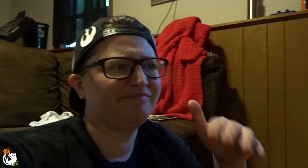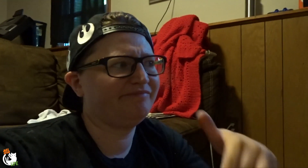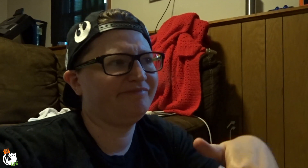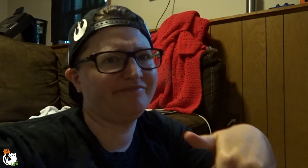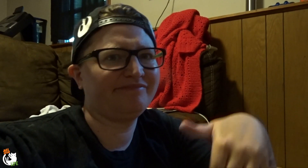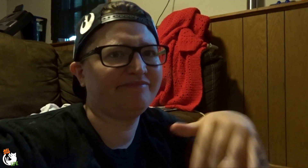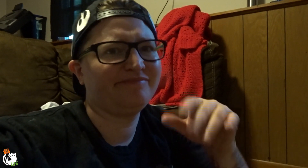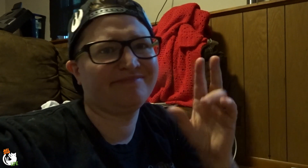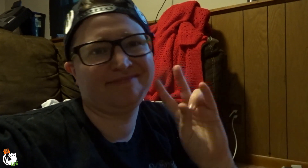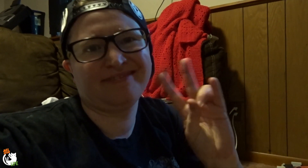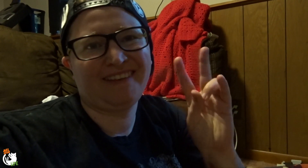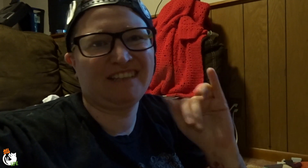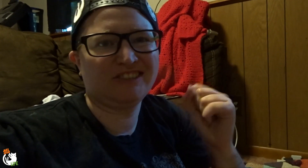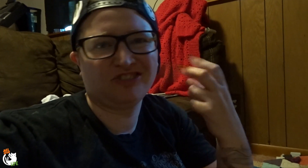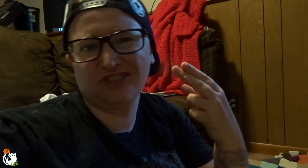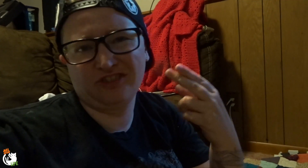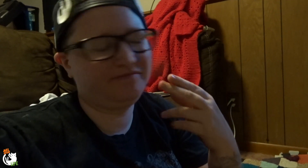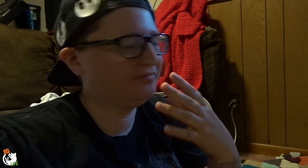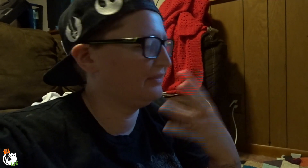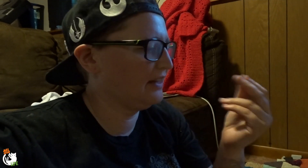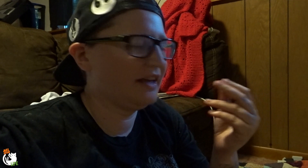It is Saturday evening, like 7:00p ish.